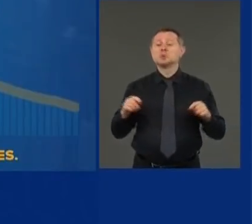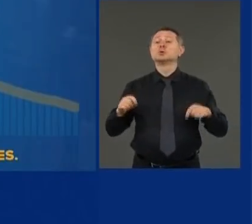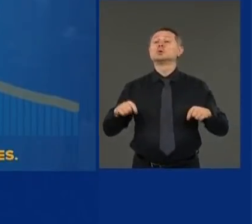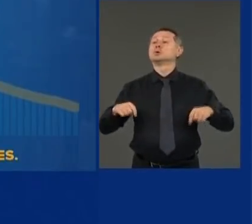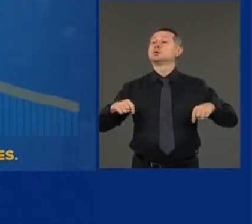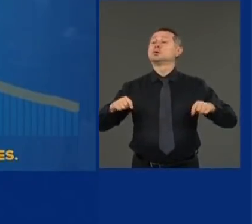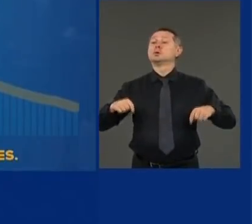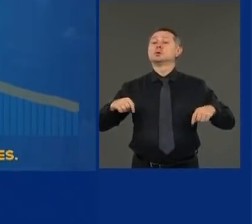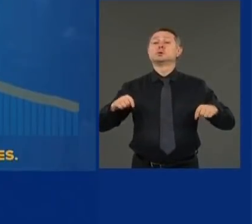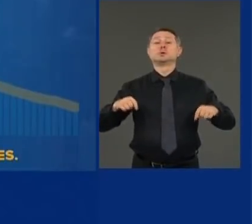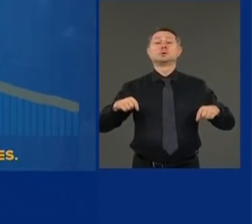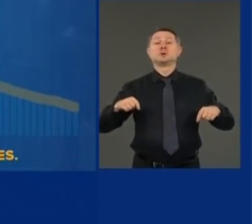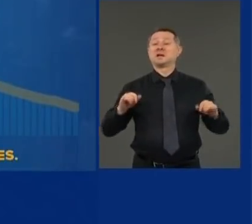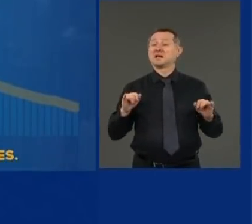DON'T HAVE A PROBLEM.